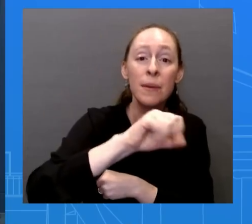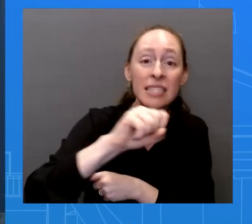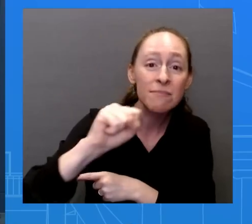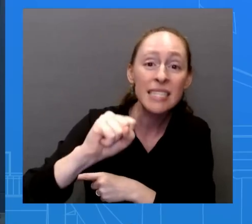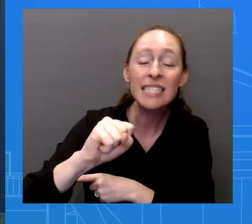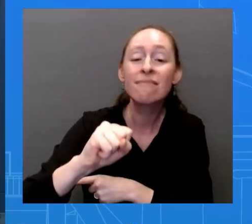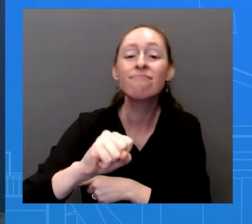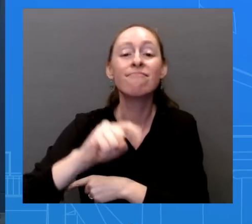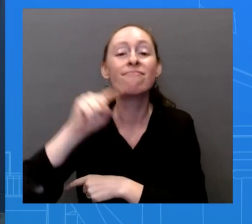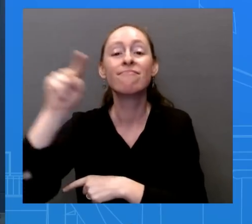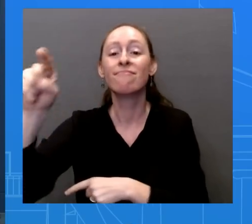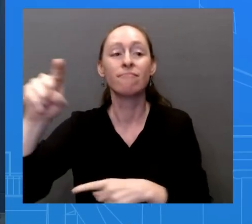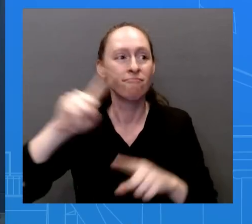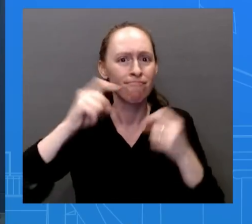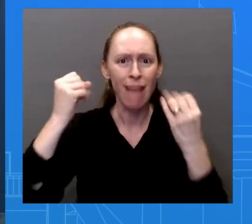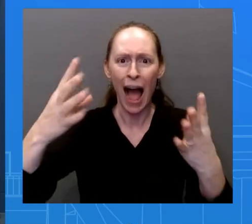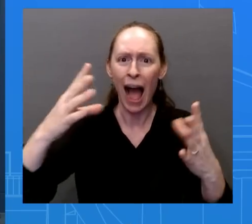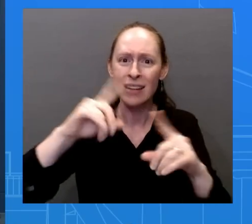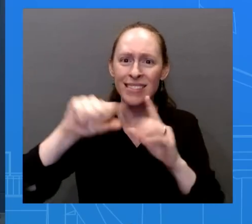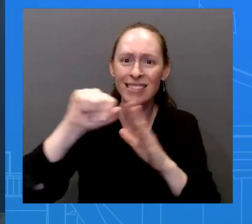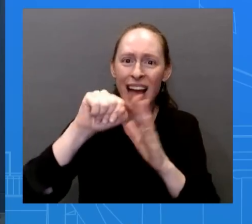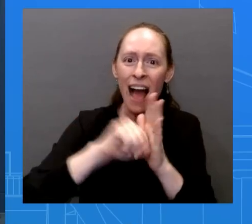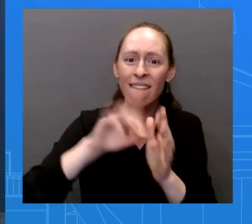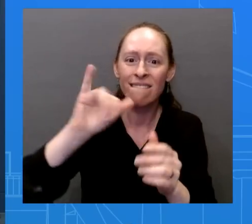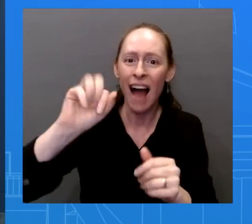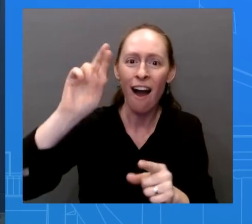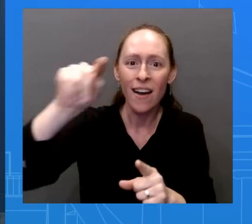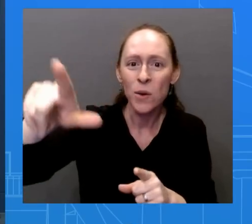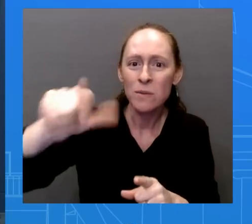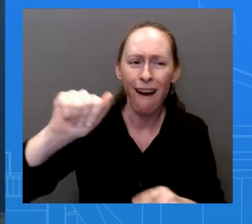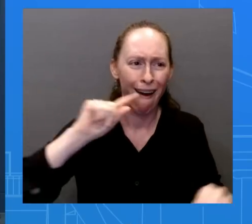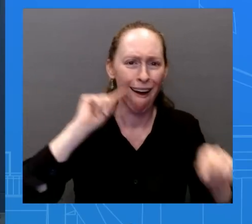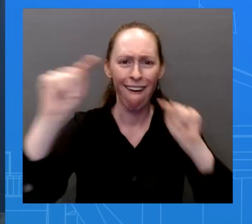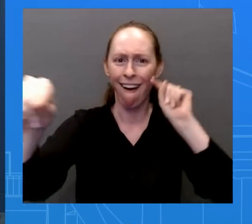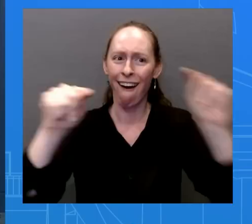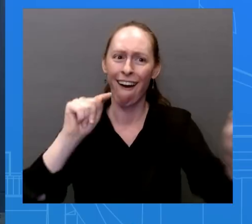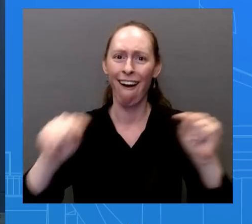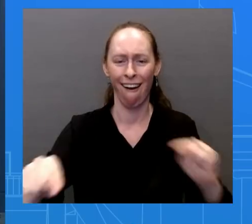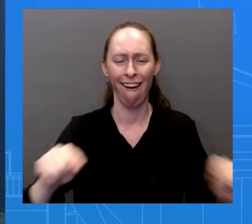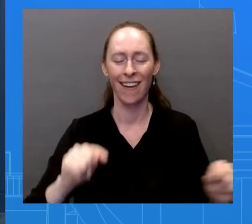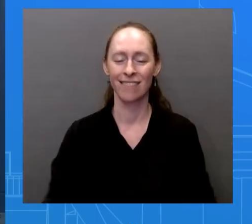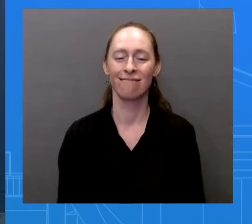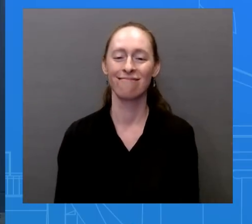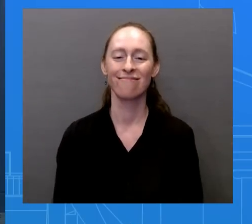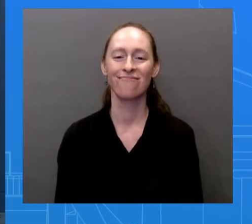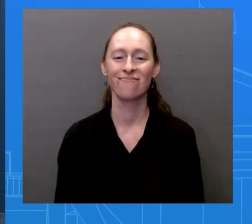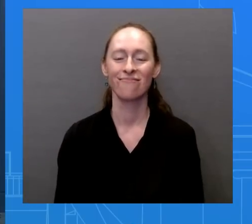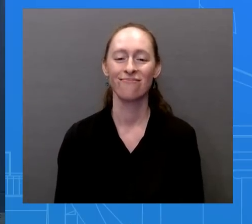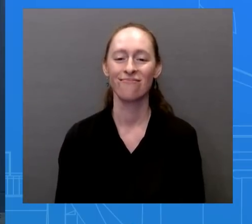We have a partnership with "100 Black Men of America," which is hosting a vaccine drive today in San Antonio, Texas,